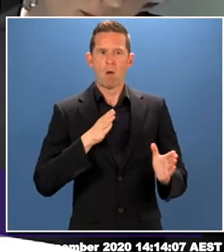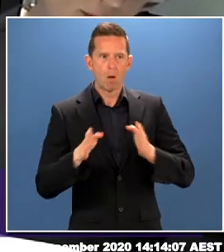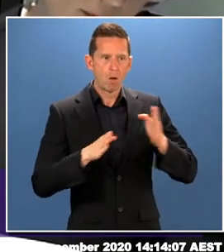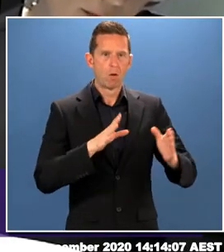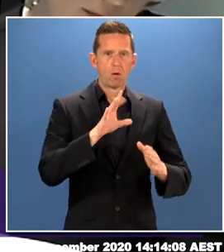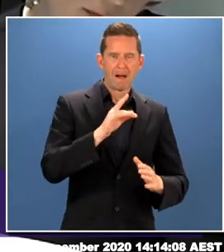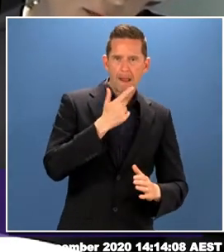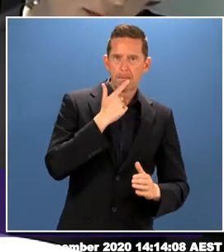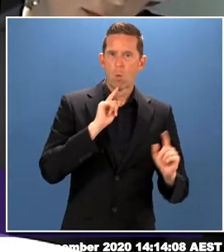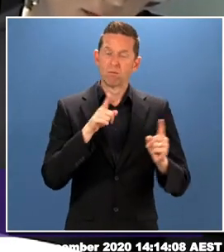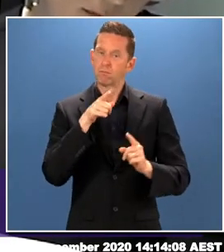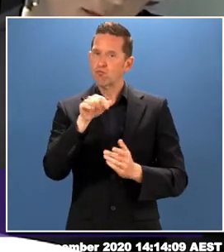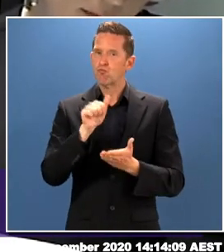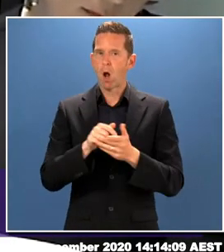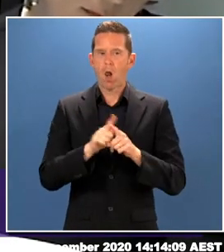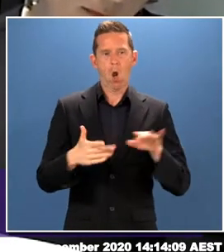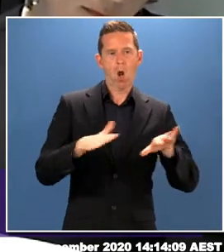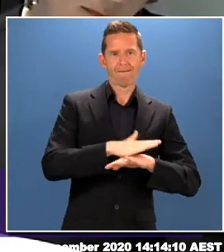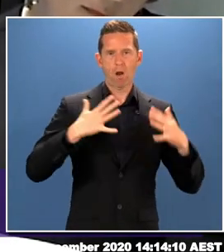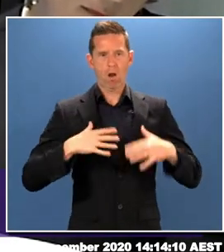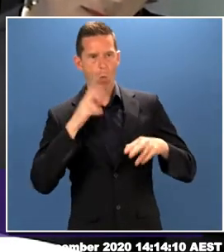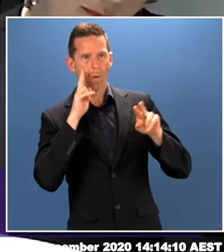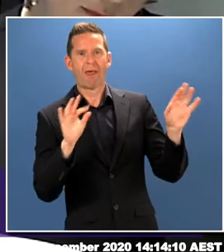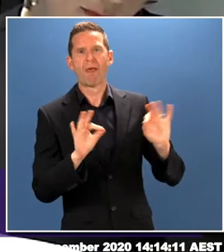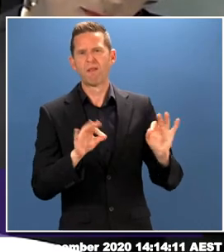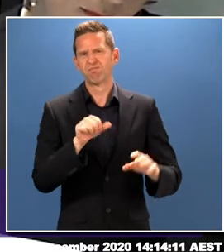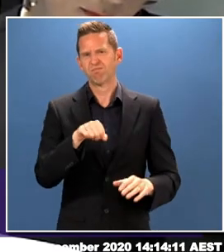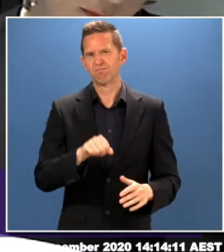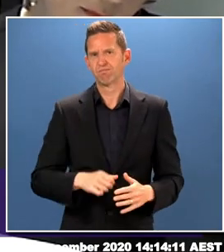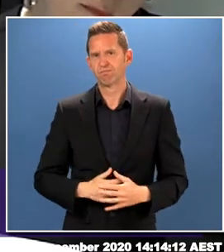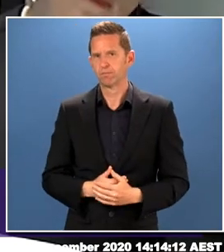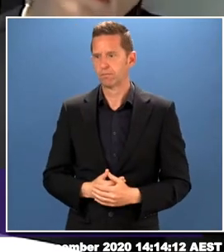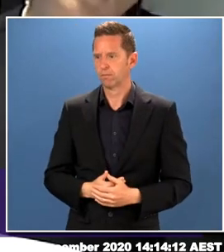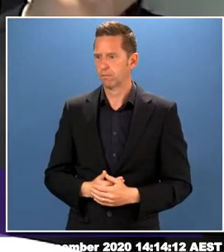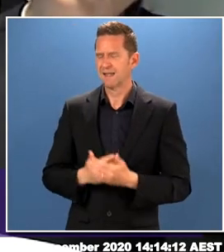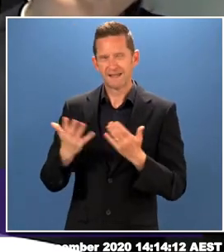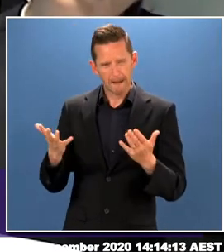So yes, that's correct. OK, and it's the case that we are talking here, before we get to a